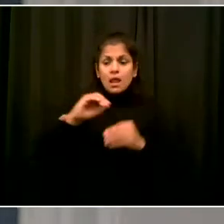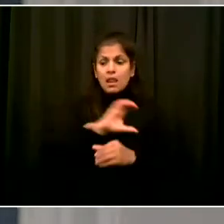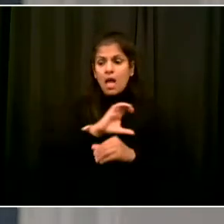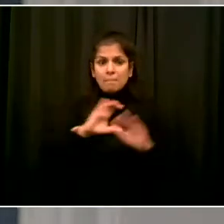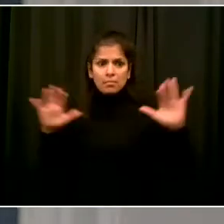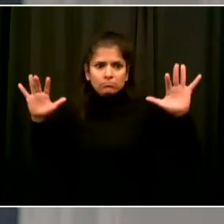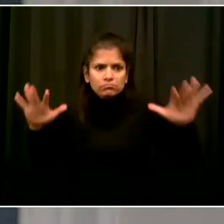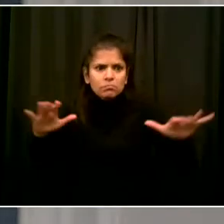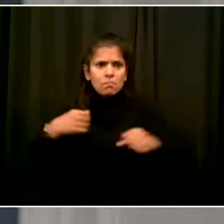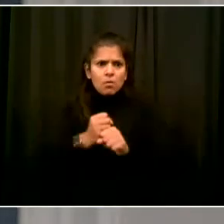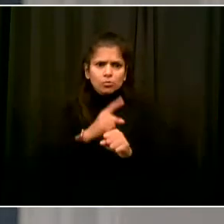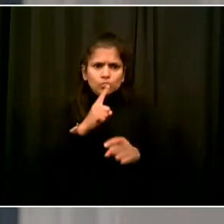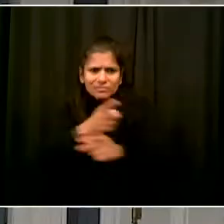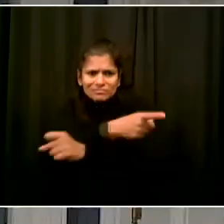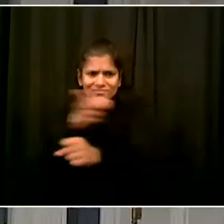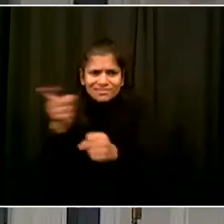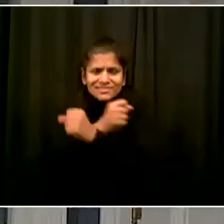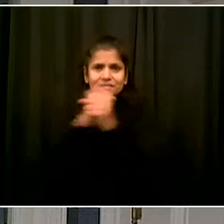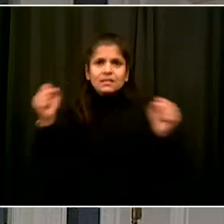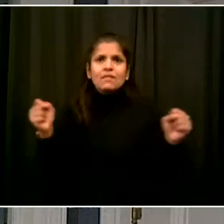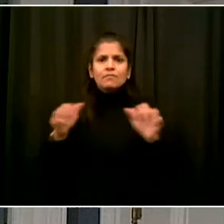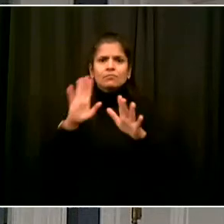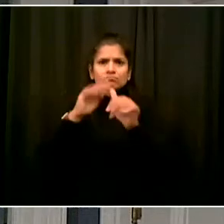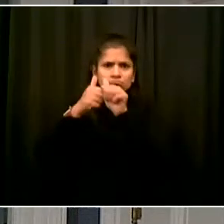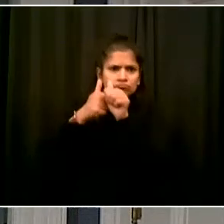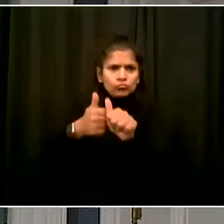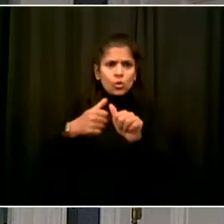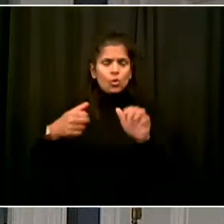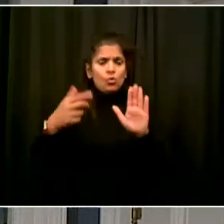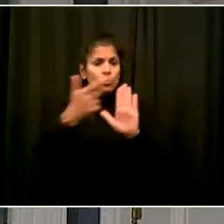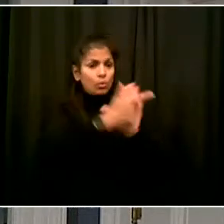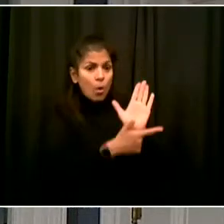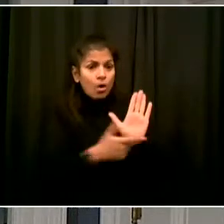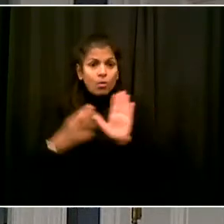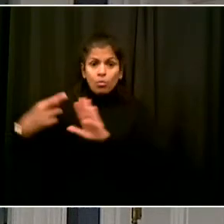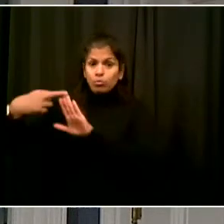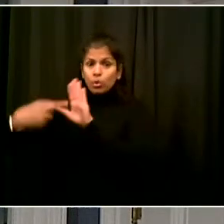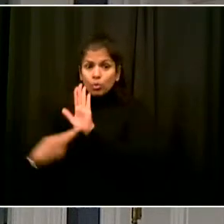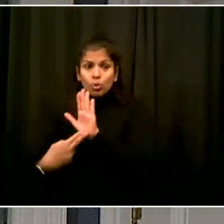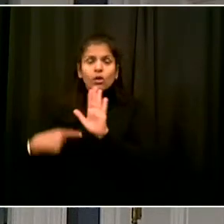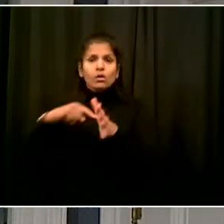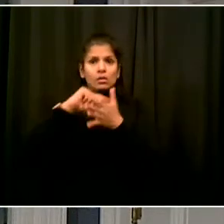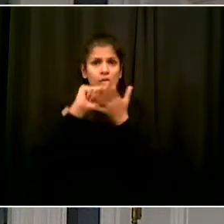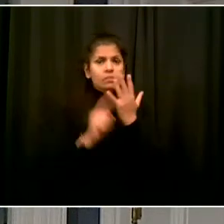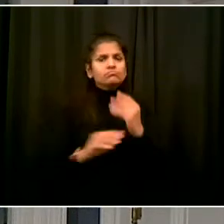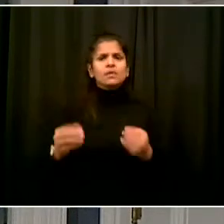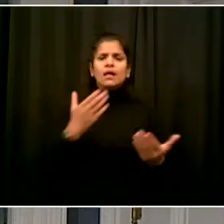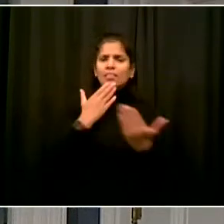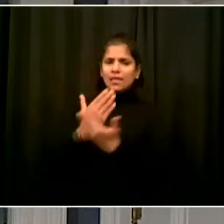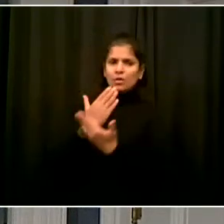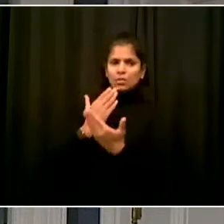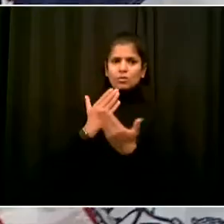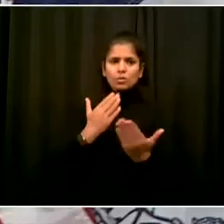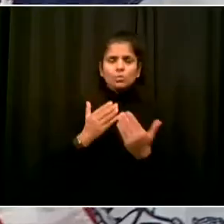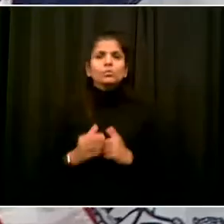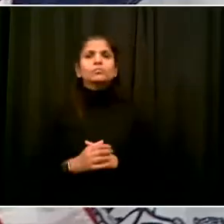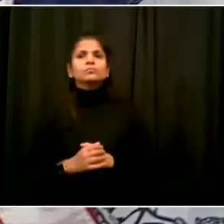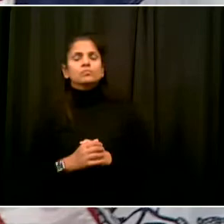MAXIMIZE ENFORCEMEE NTASAS THESE TYPES OF GATHERINGS. THAT'S THE OVERALL VIEW OF HOW THE ENFORCEMENT IS MOVING FORWARD. AND I GIVE IT K BACCTO